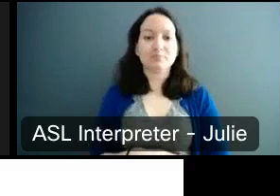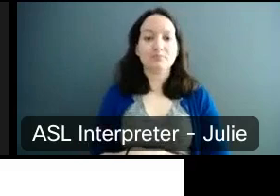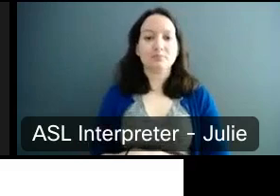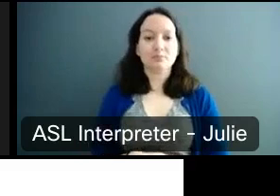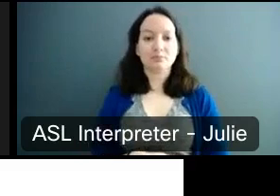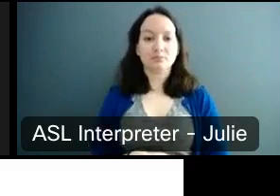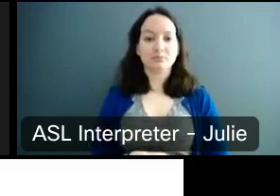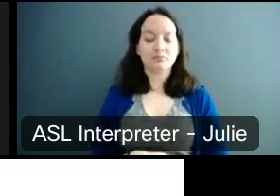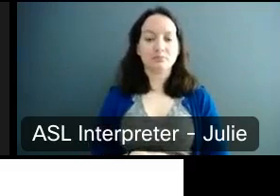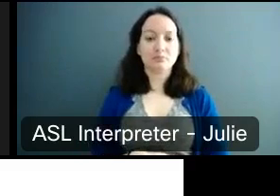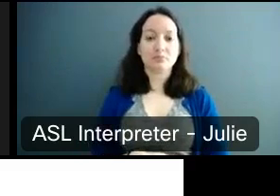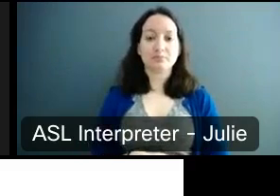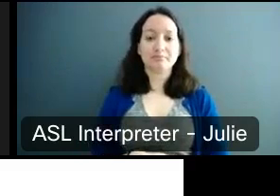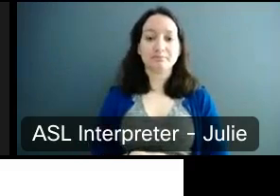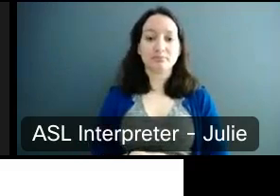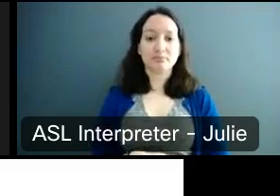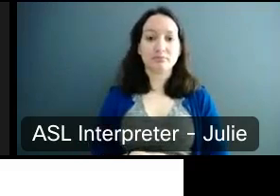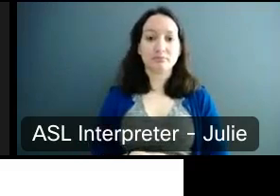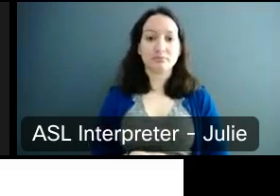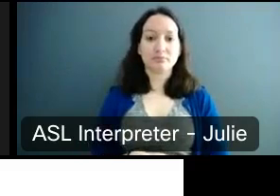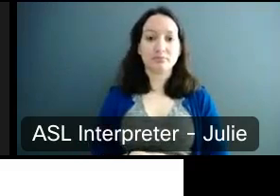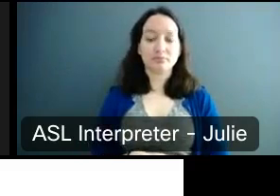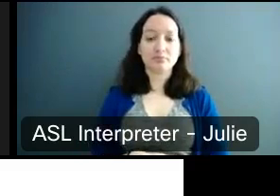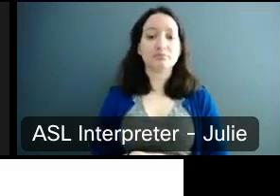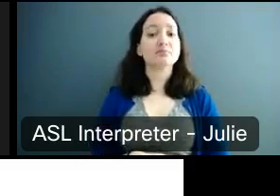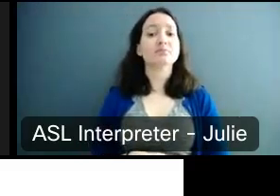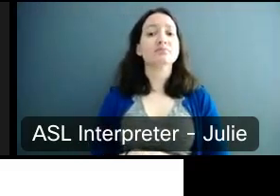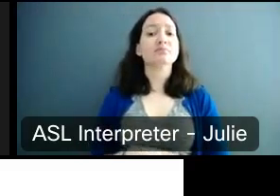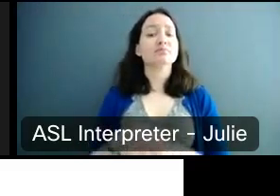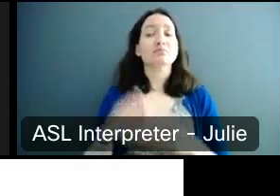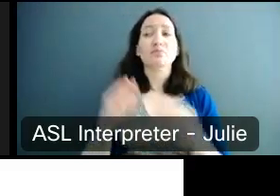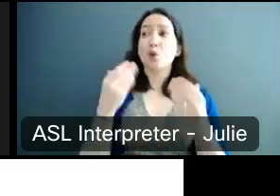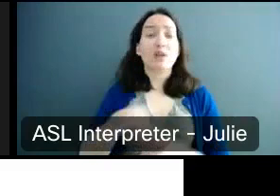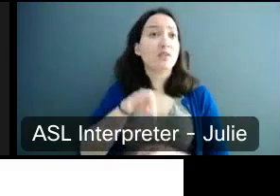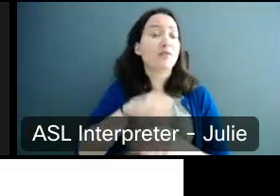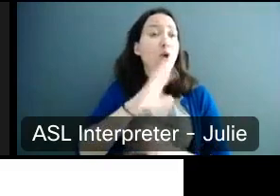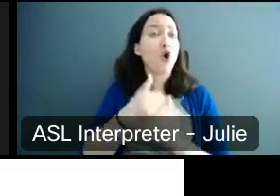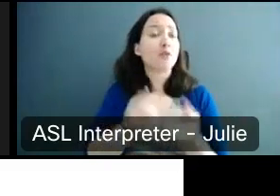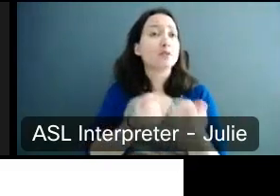So, let me then call for a vote all in favor, please say yes, yes yes.